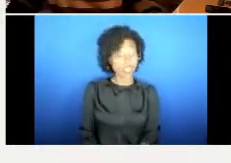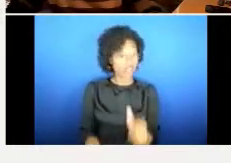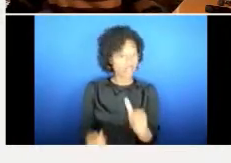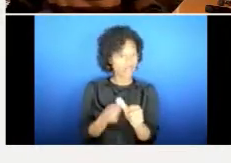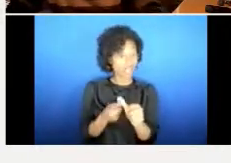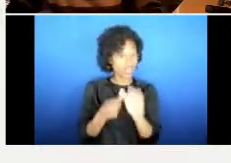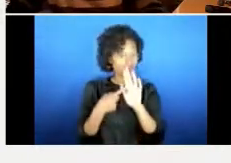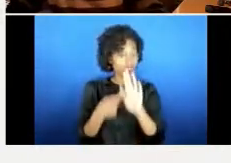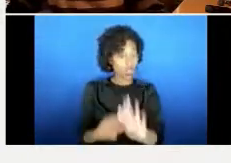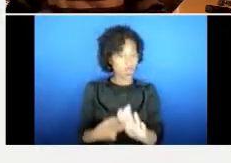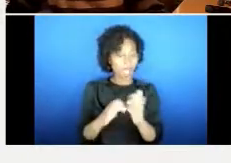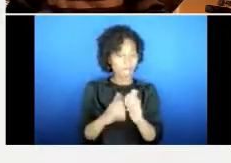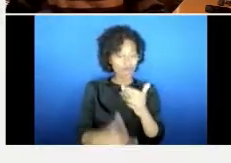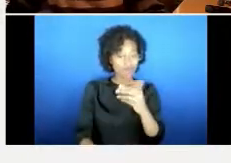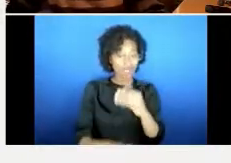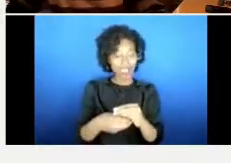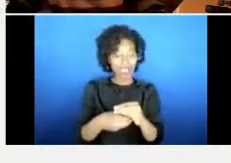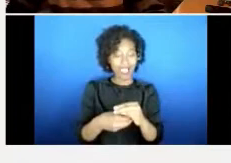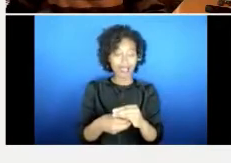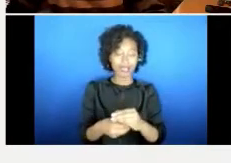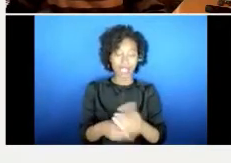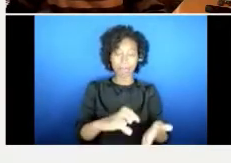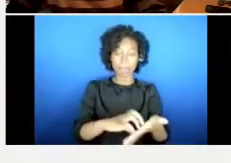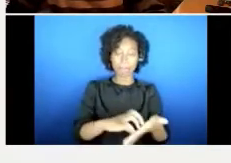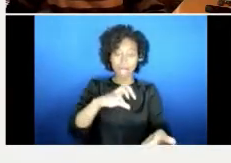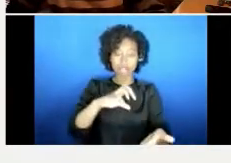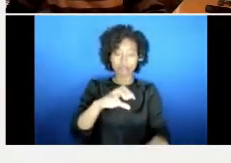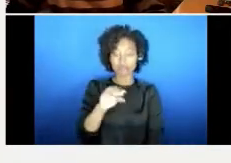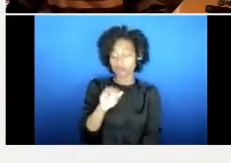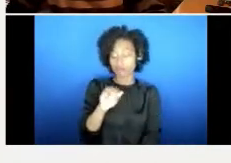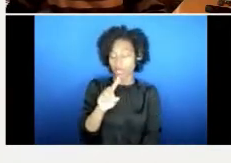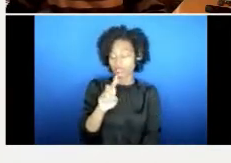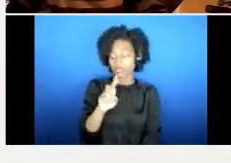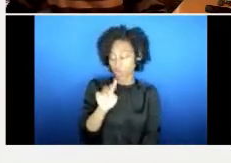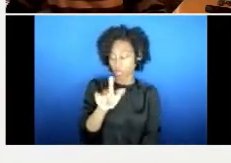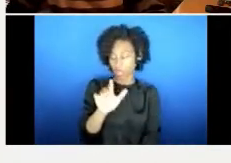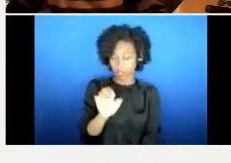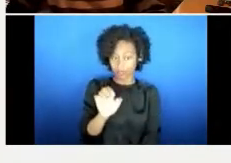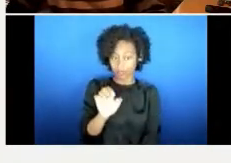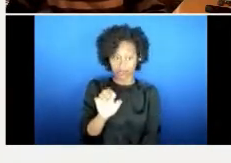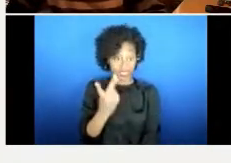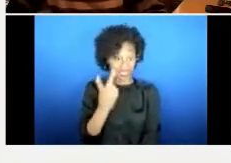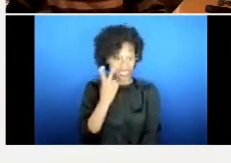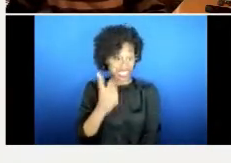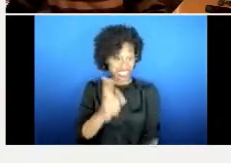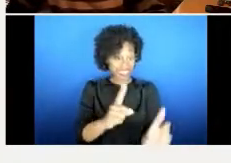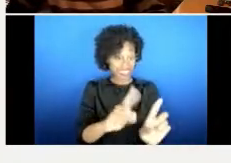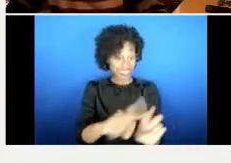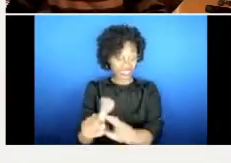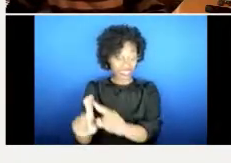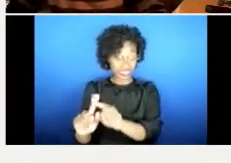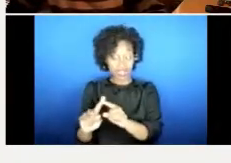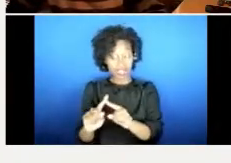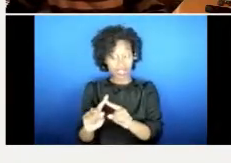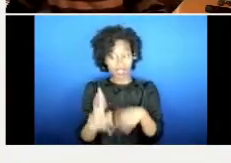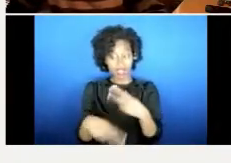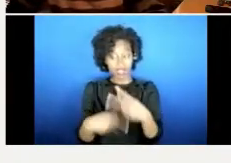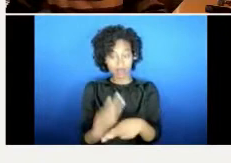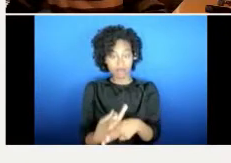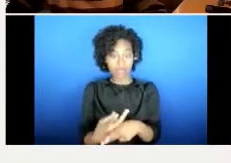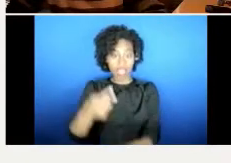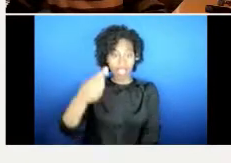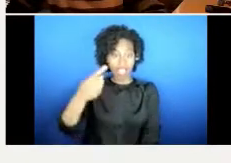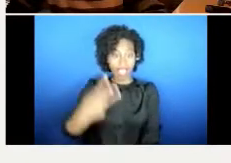modules. There are different kinds of modules, as you can see. Half panel module, one third